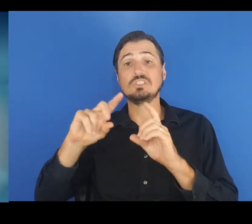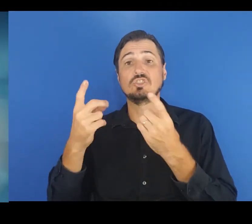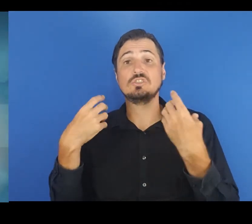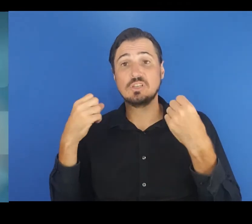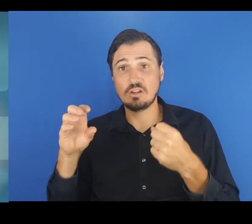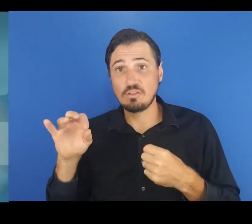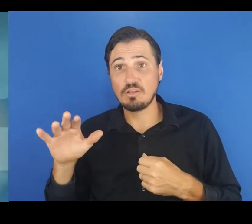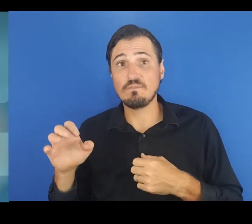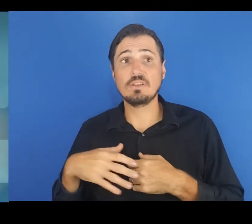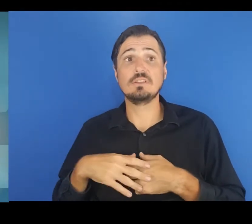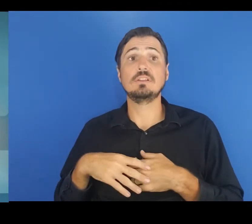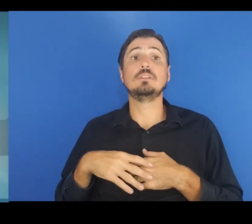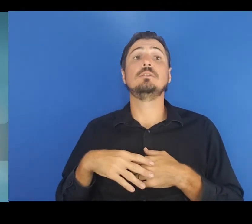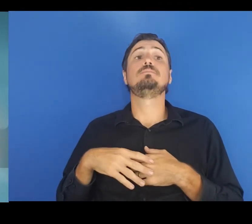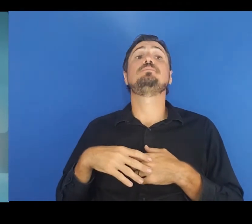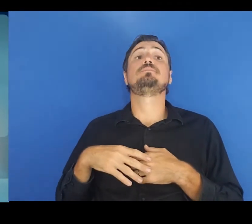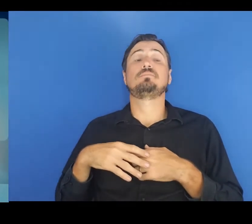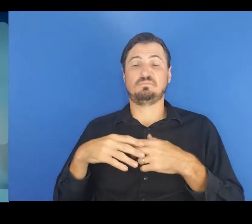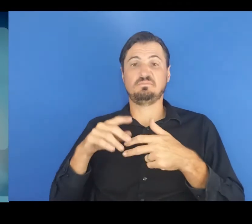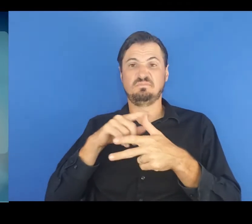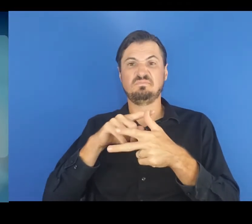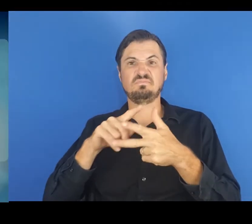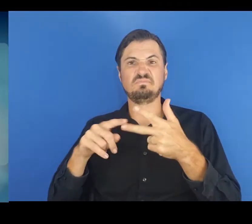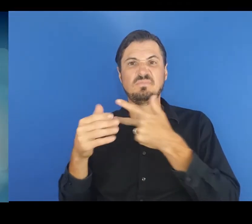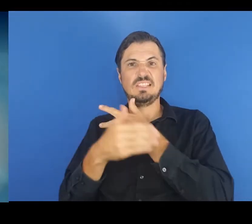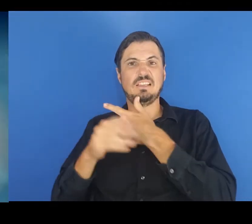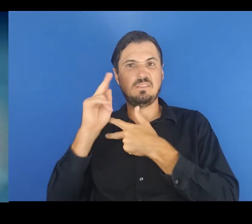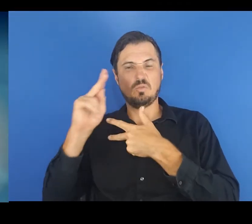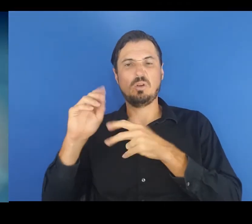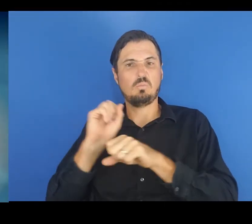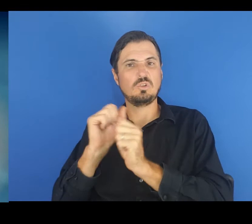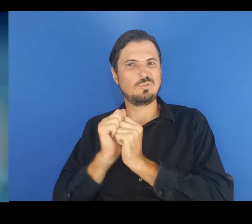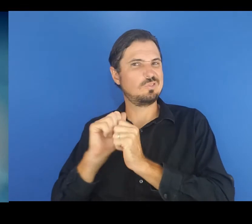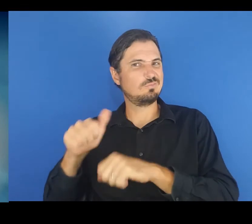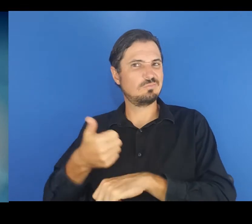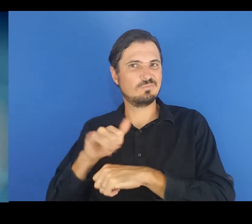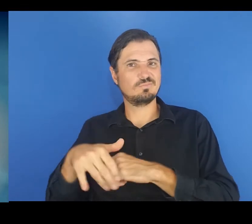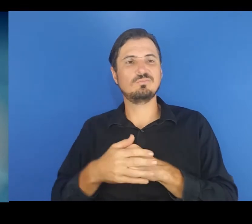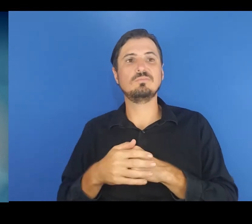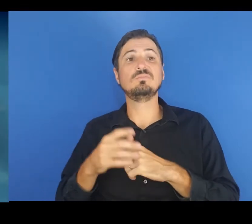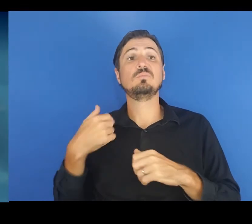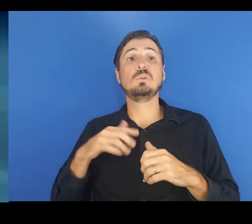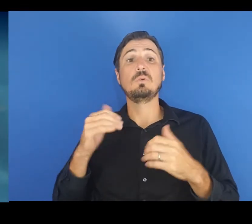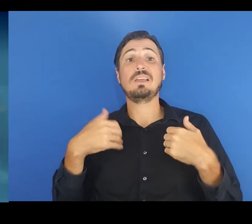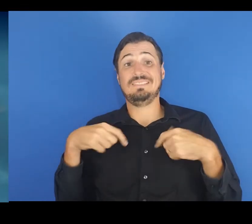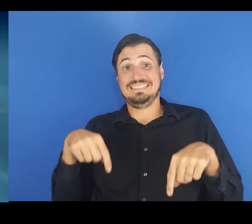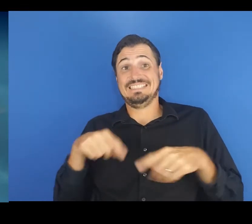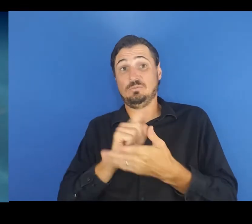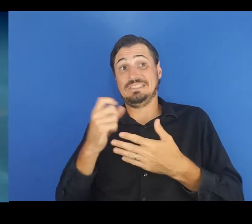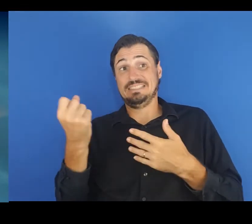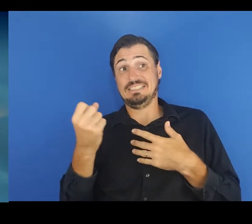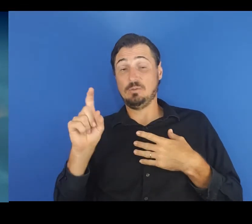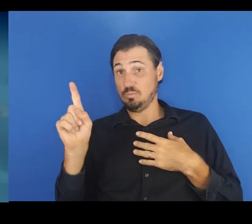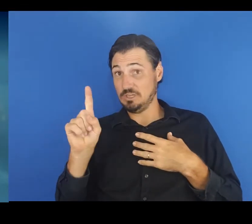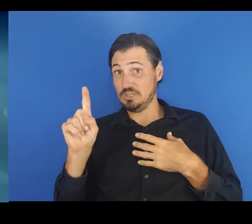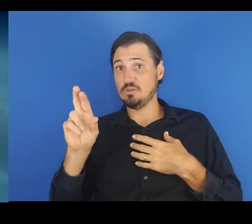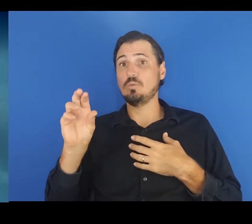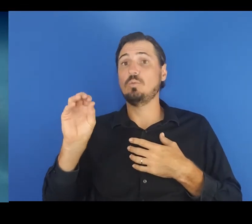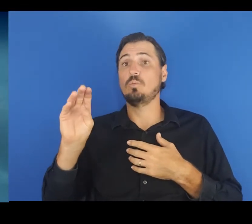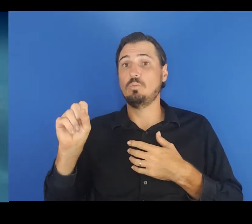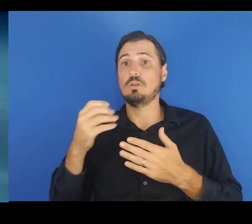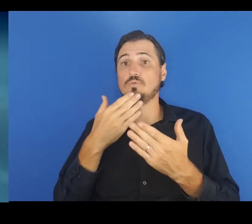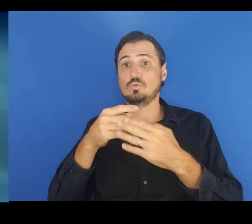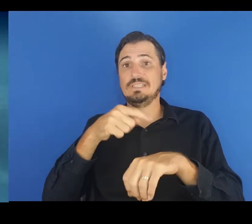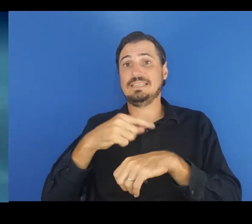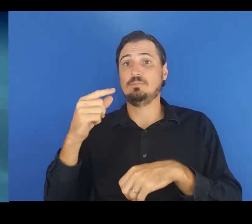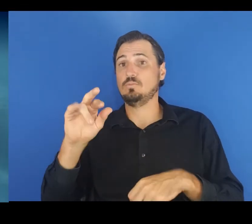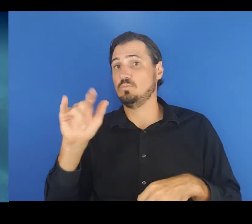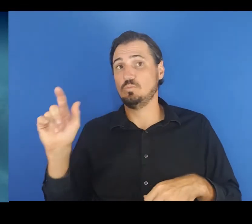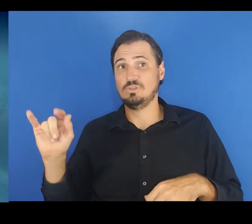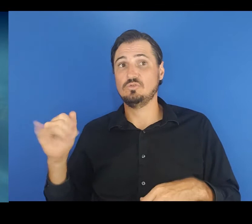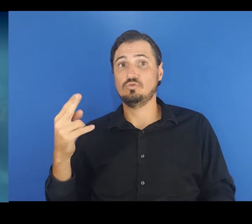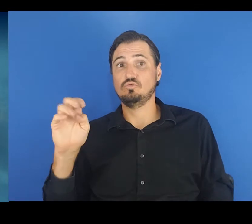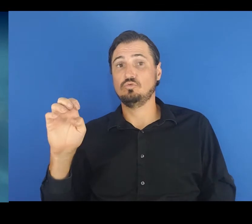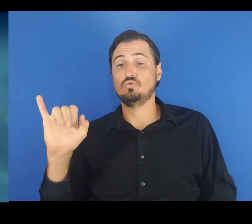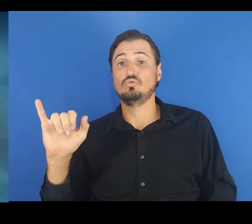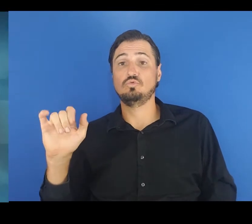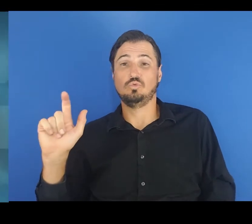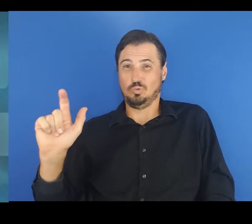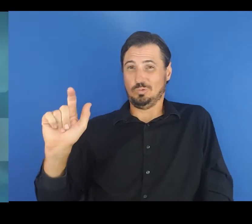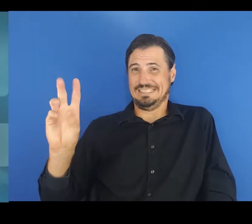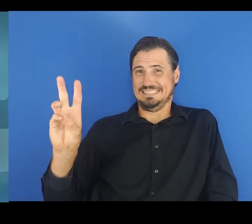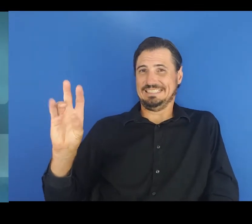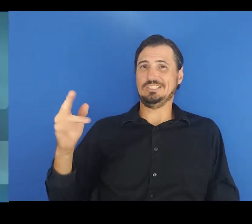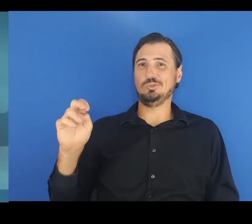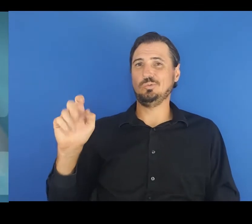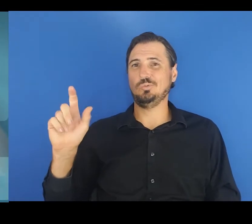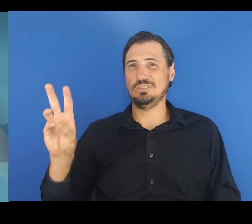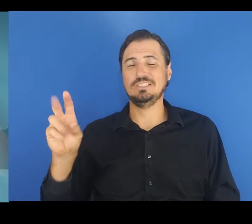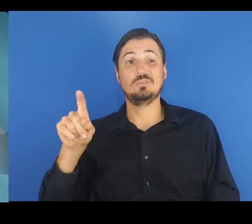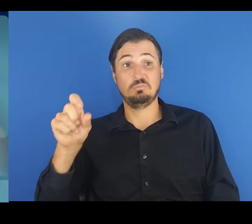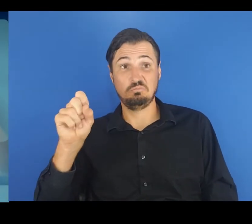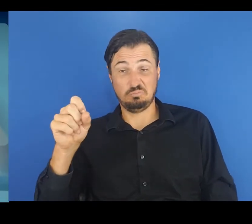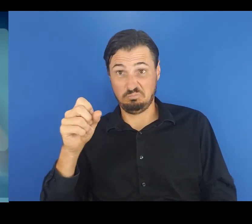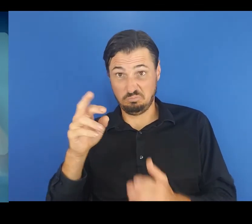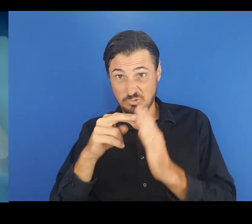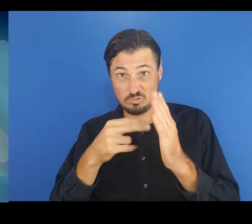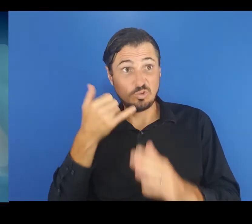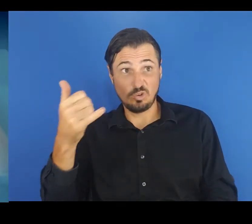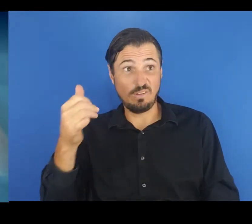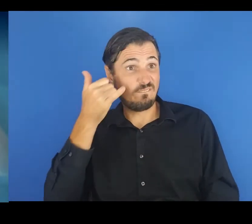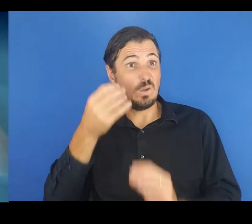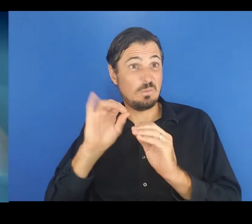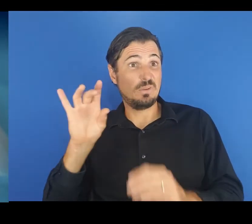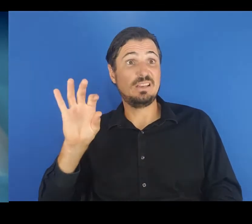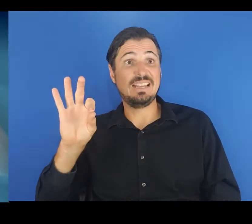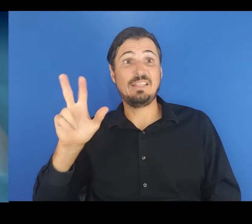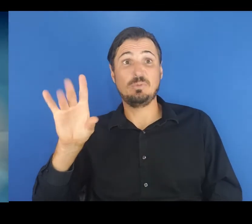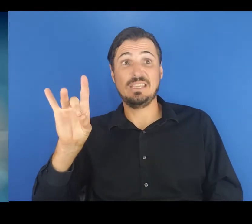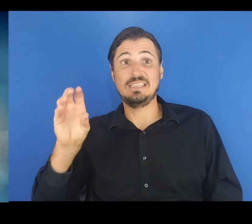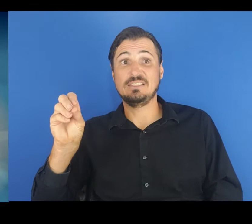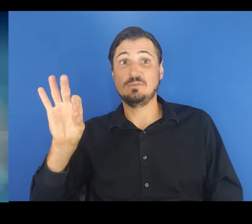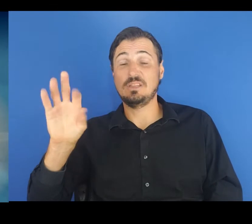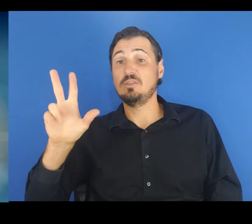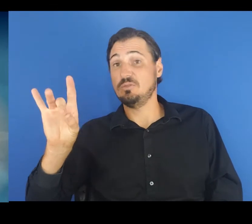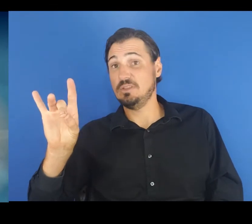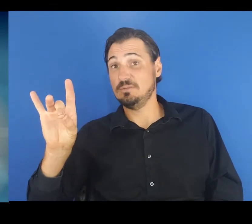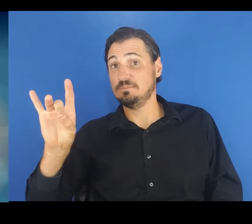A Pop-up Vaccine Clinic for people age 18 and older will be held at Rob's Good Time's Grill this Saturday, June 26. To register, please call the Ho’ola Lahui hotline at (808) 938-0938. They will work to accommodate walk-ins, but please let them know you’re coming if you can